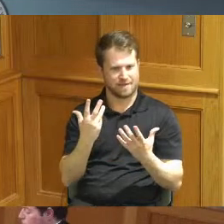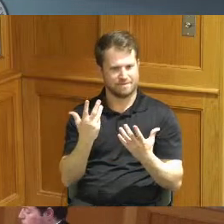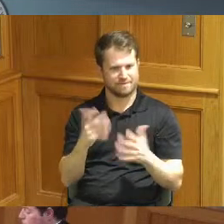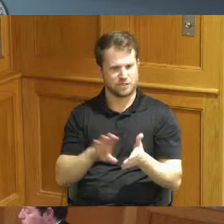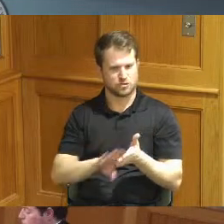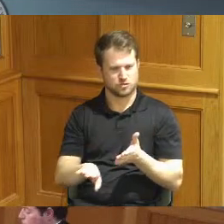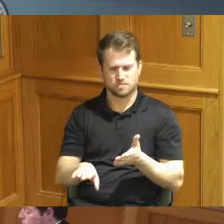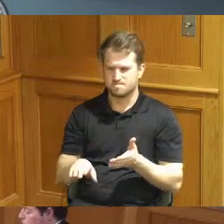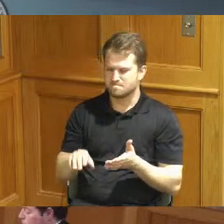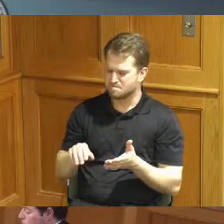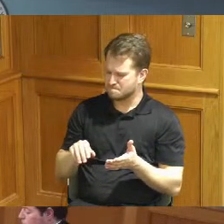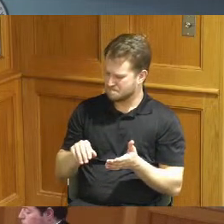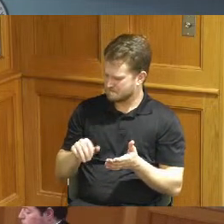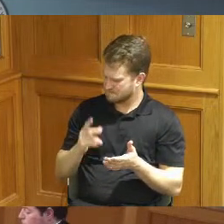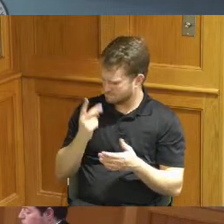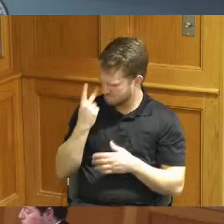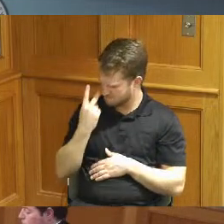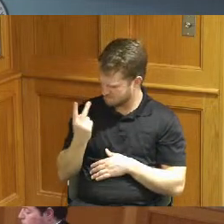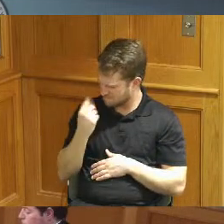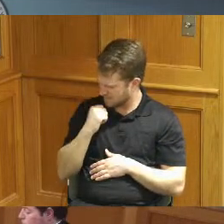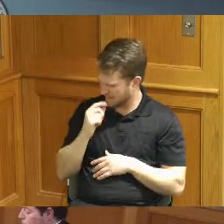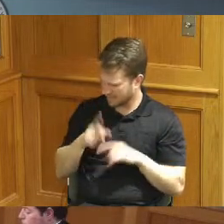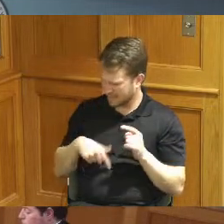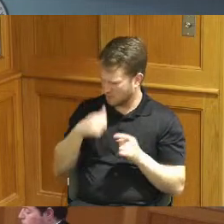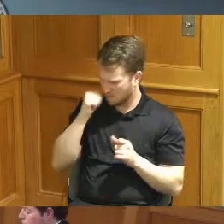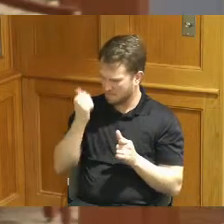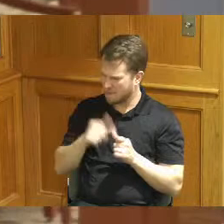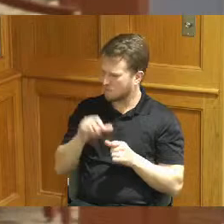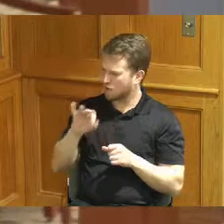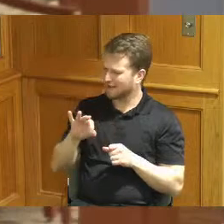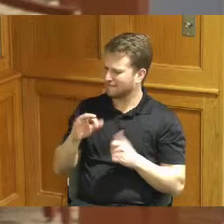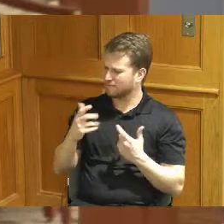the question that was one of the questions that was asked but I'll go back to it and